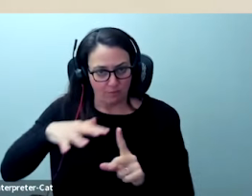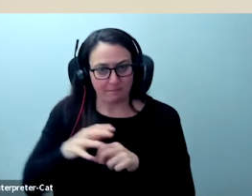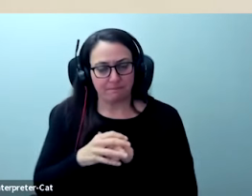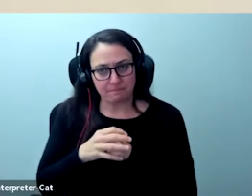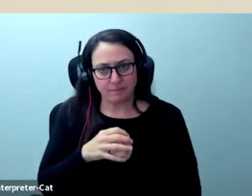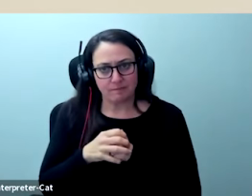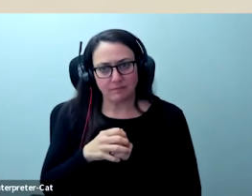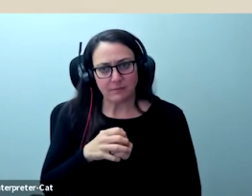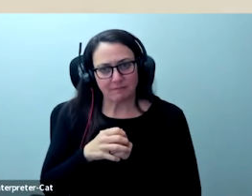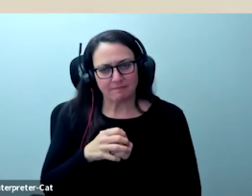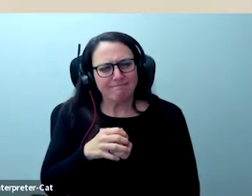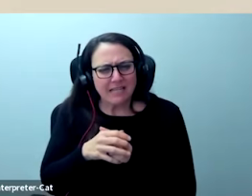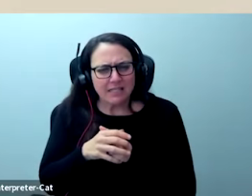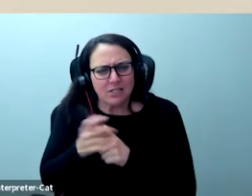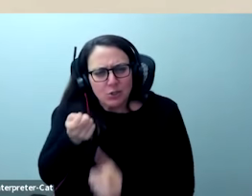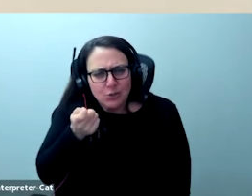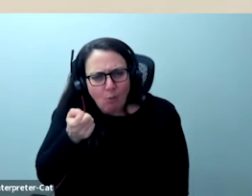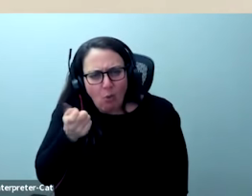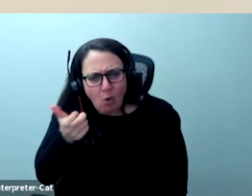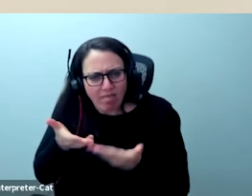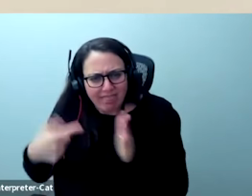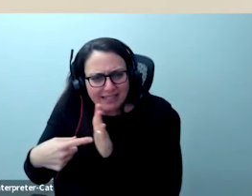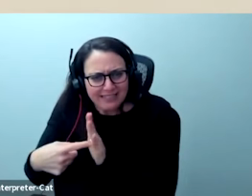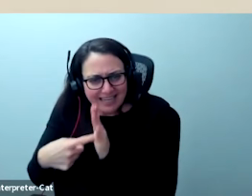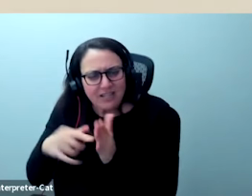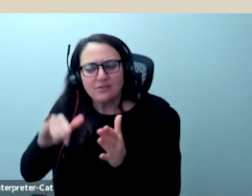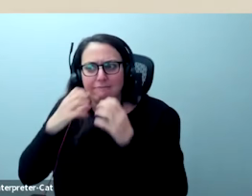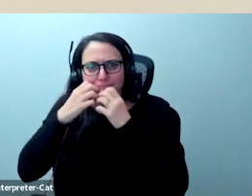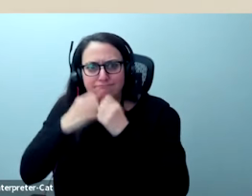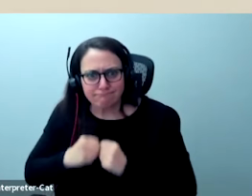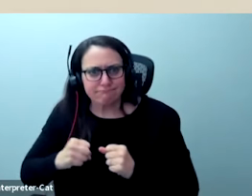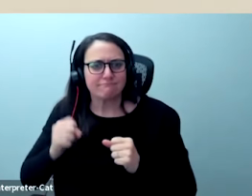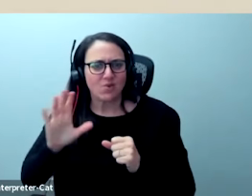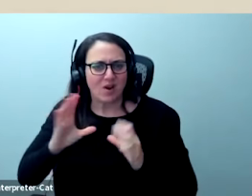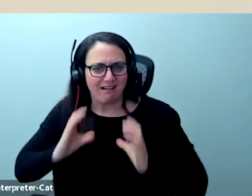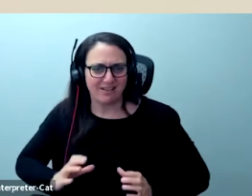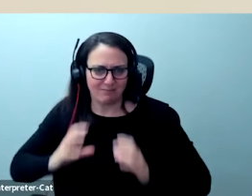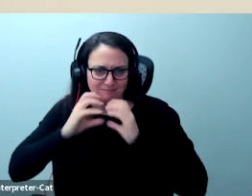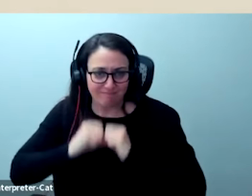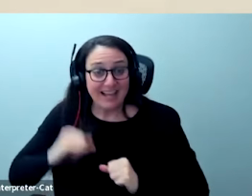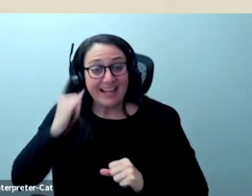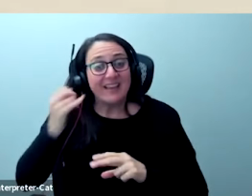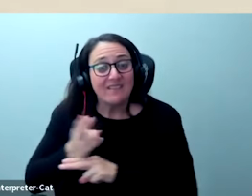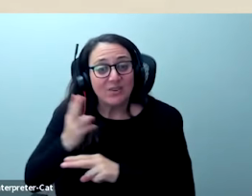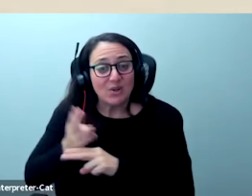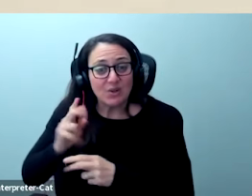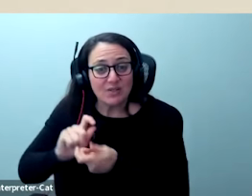And it's those small signals that really mean the most to your customers. So again, if you're using an accommodation statement